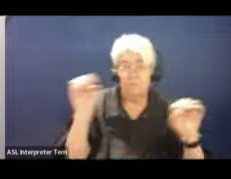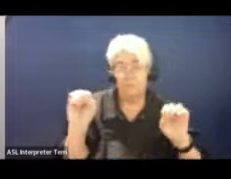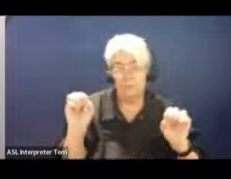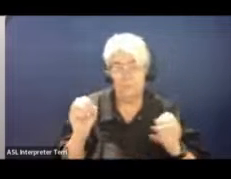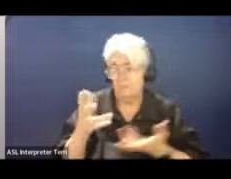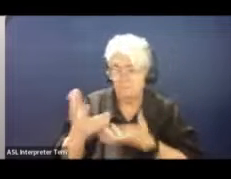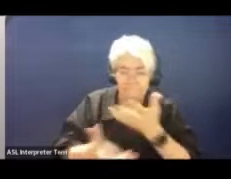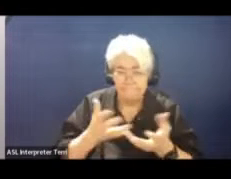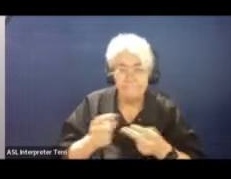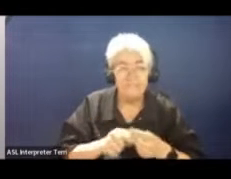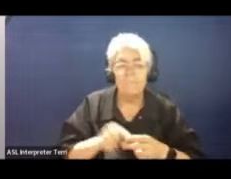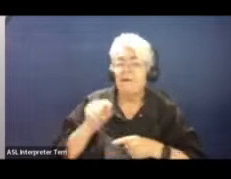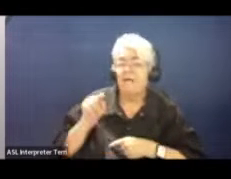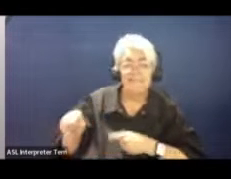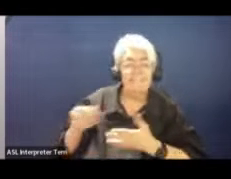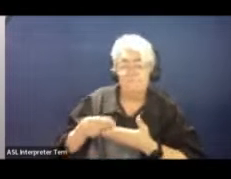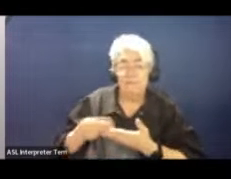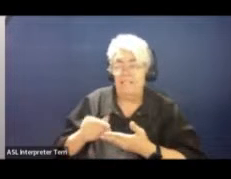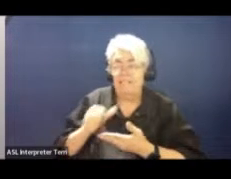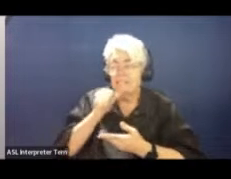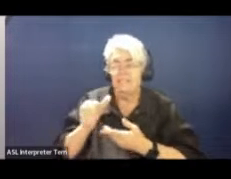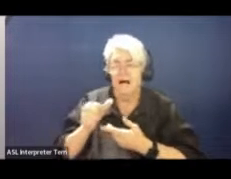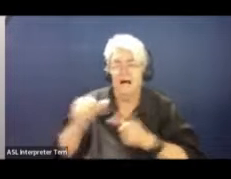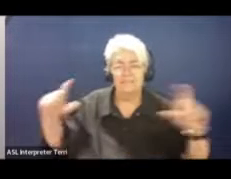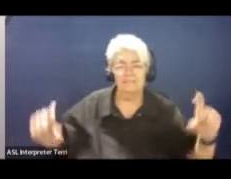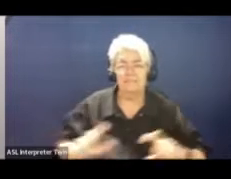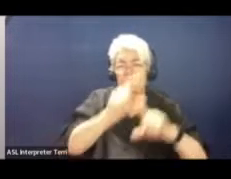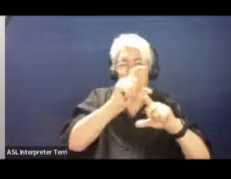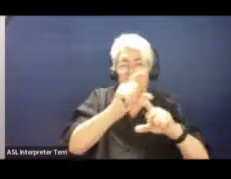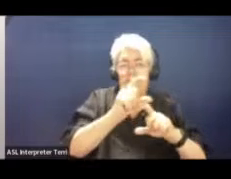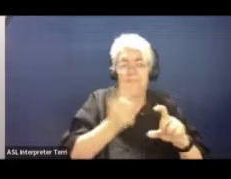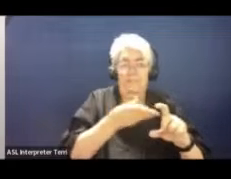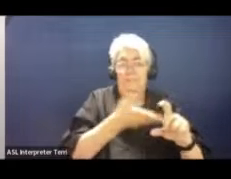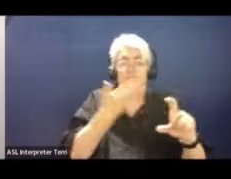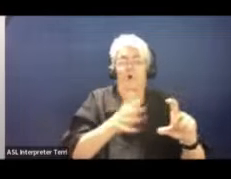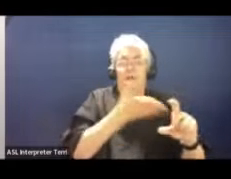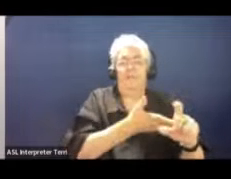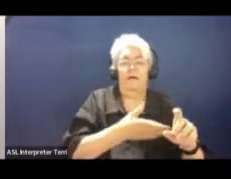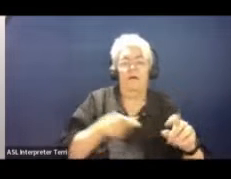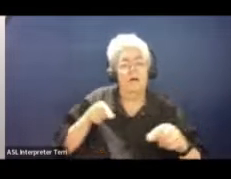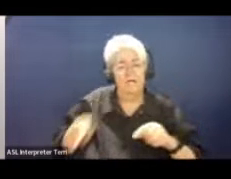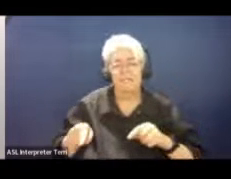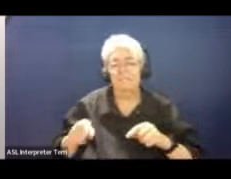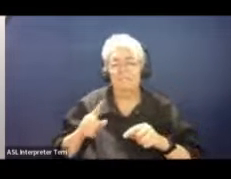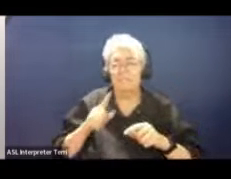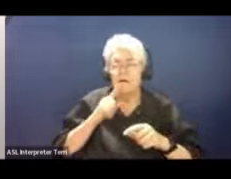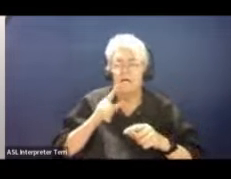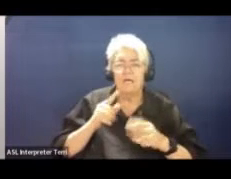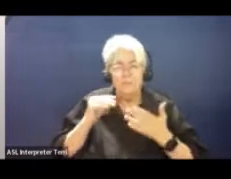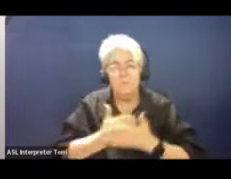supplement existing funding. So there's no duplicate of services. This is a very progressive foundation that's looking for new ways to support